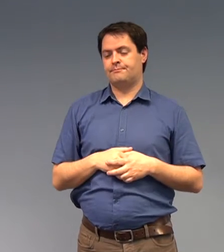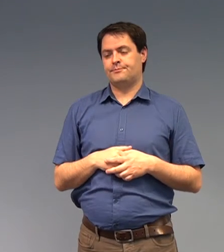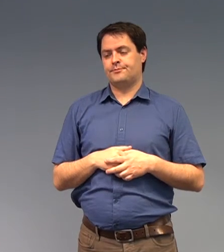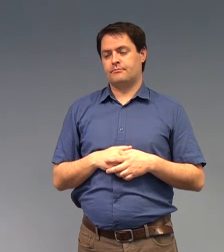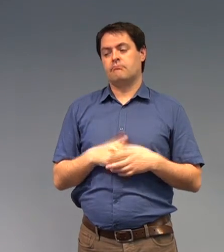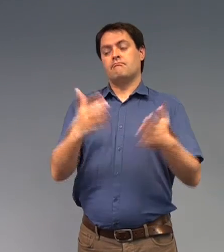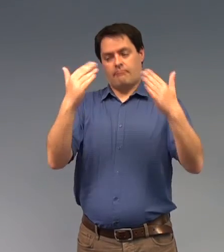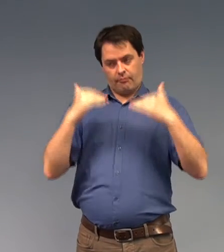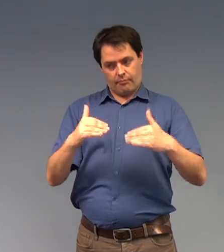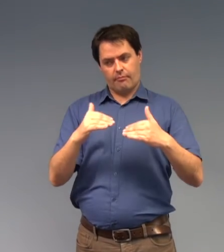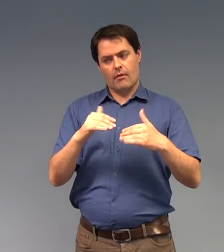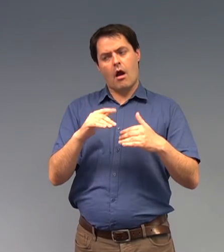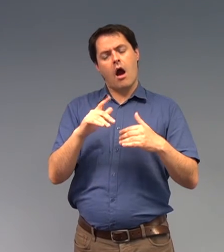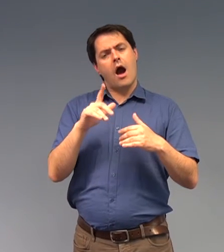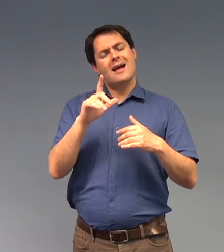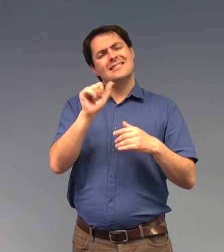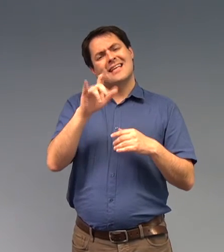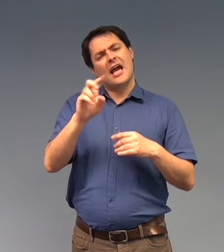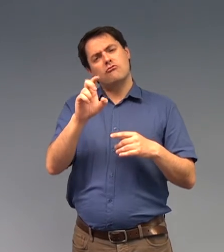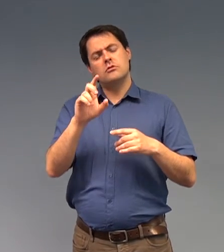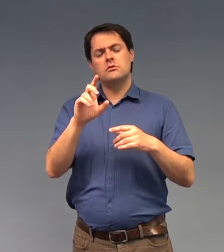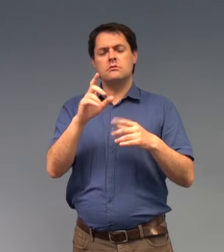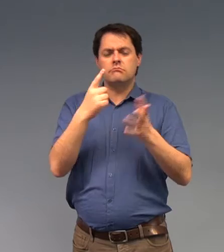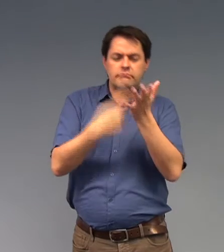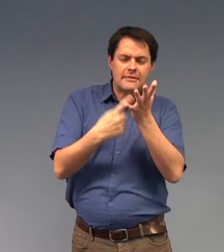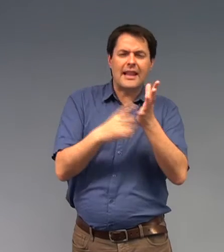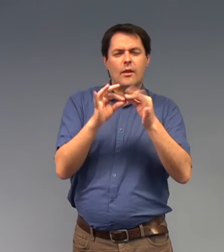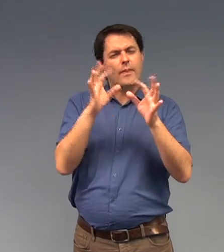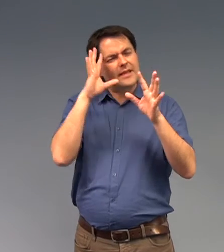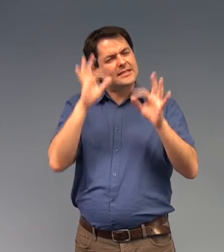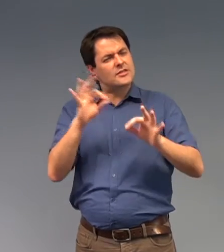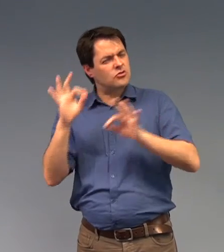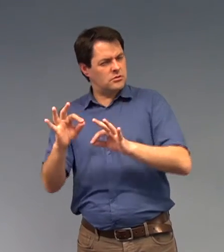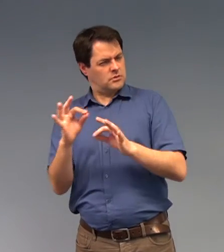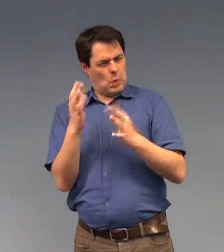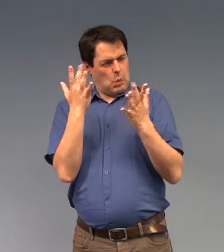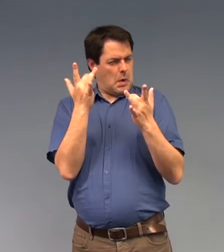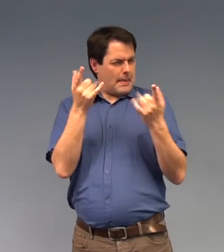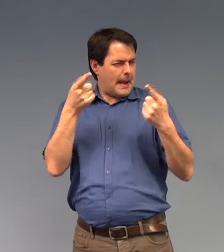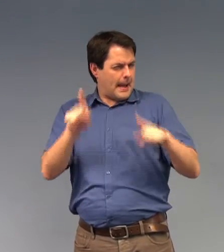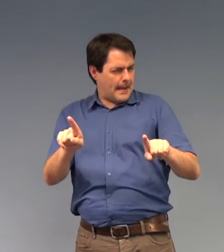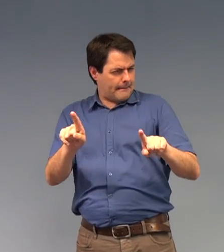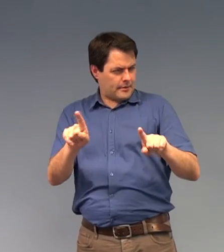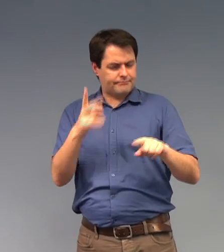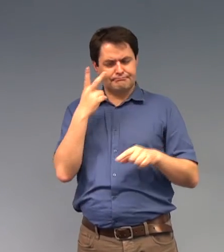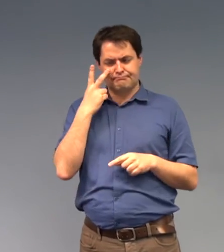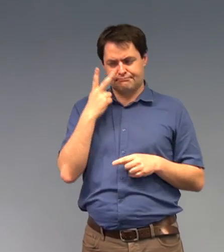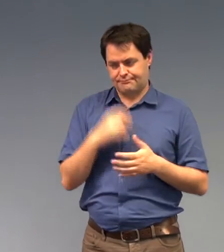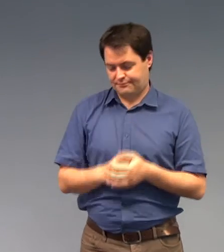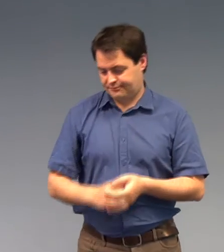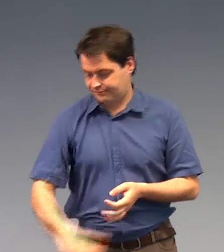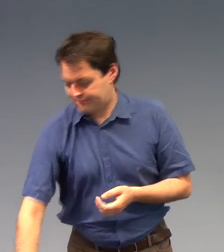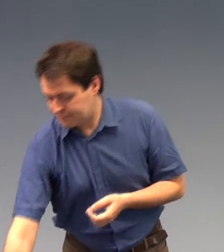And so again, this is the type of decision they made according to the contextual assumptions